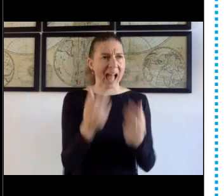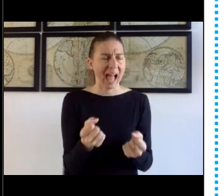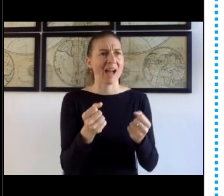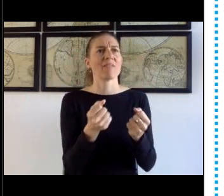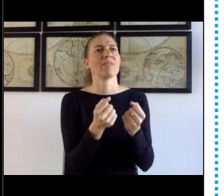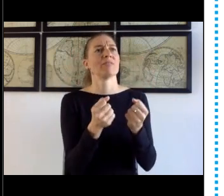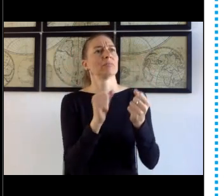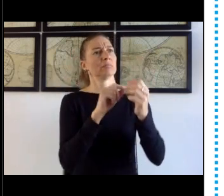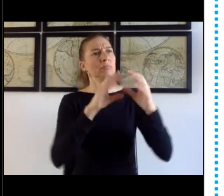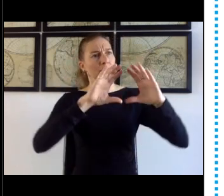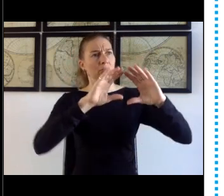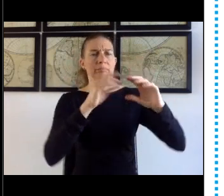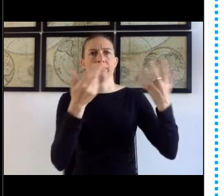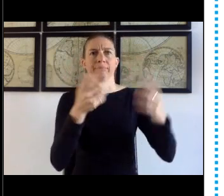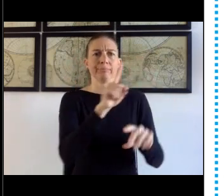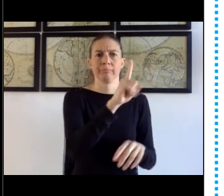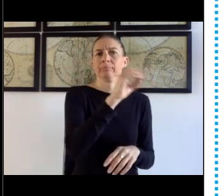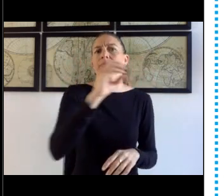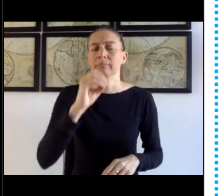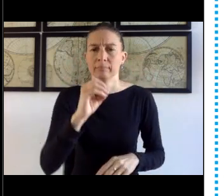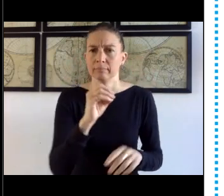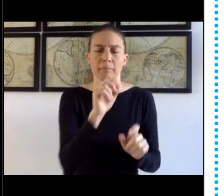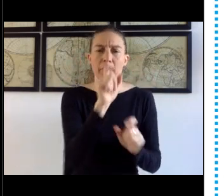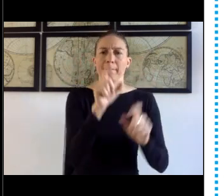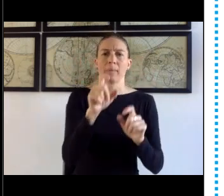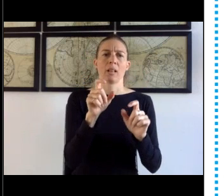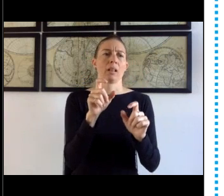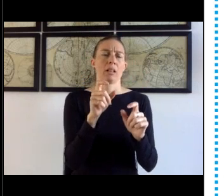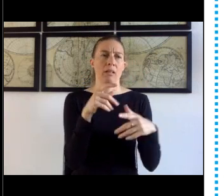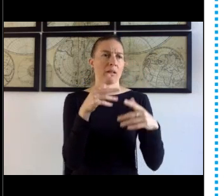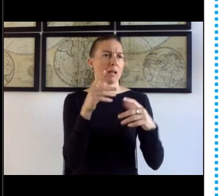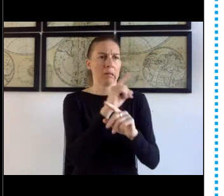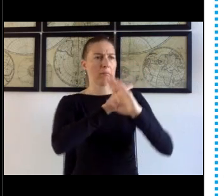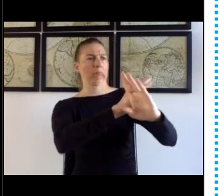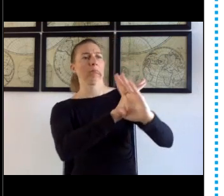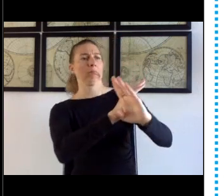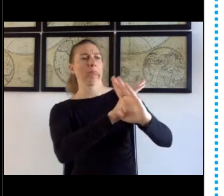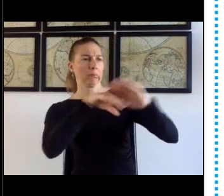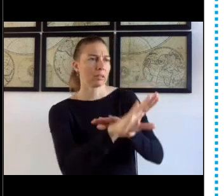or how impossible is to access a bus station, this is key to collect.